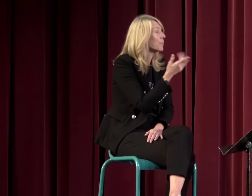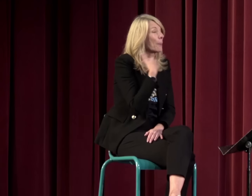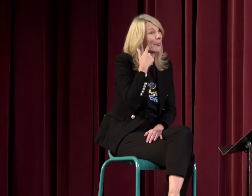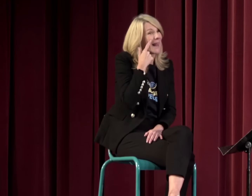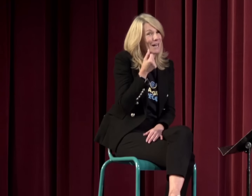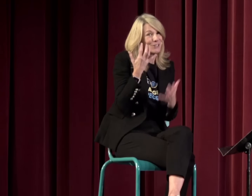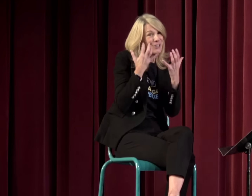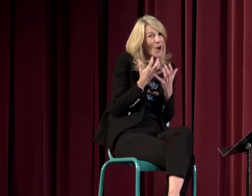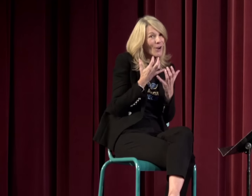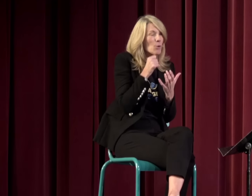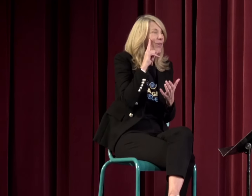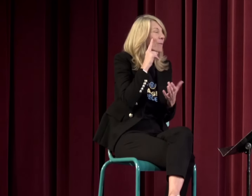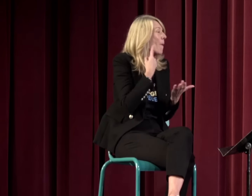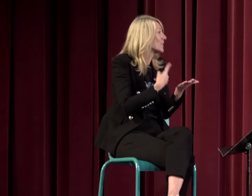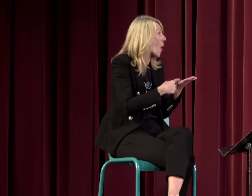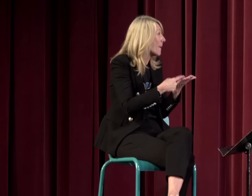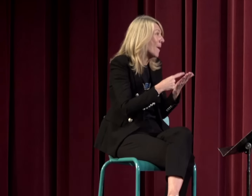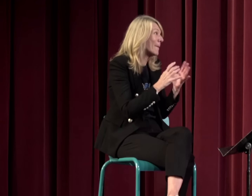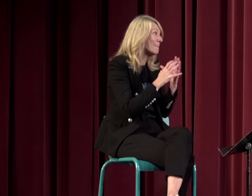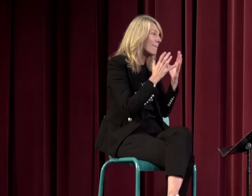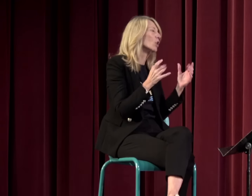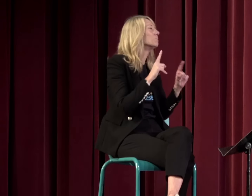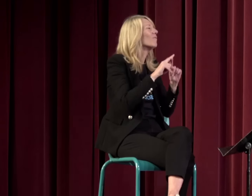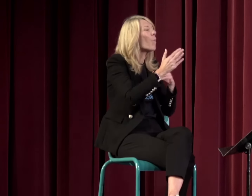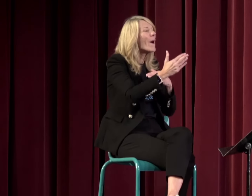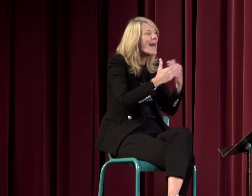And it's dark history we don't often talk about.